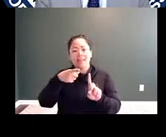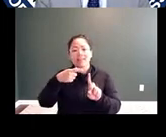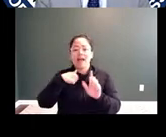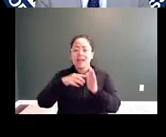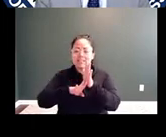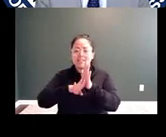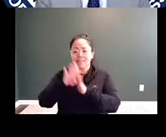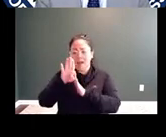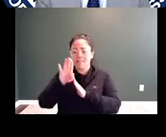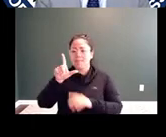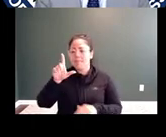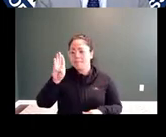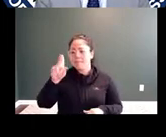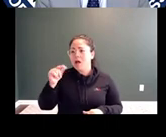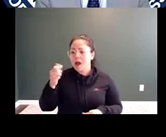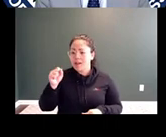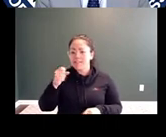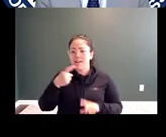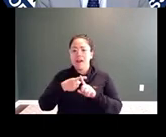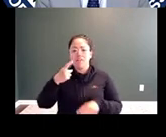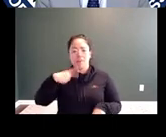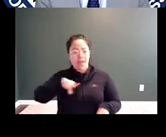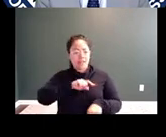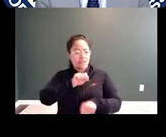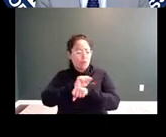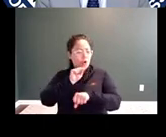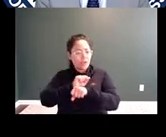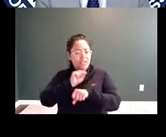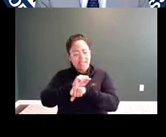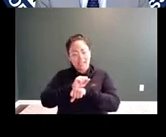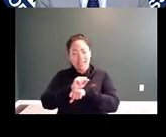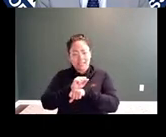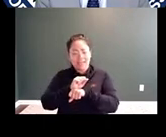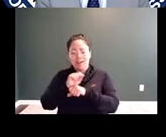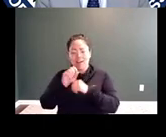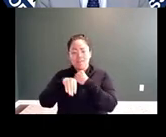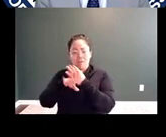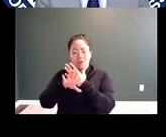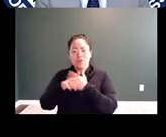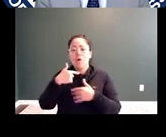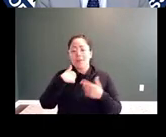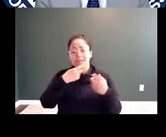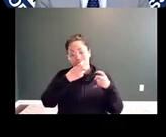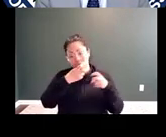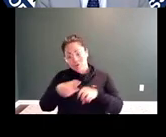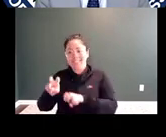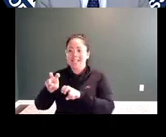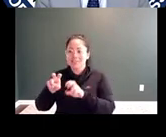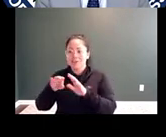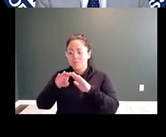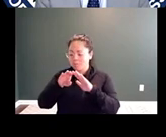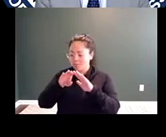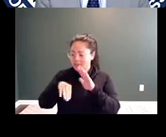that actually grew out of us working virtually last year. We transitioned remotely within really a couple of days